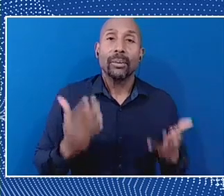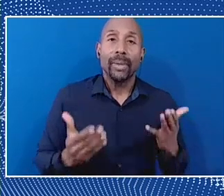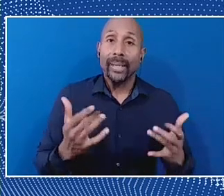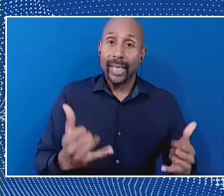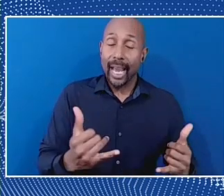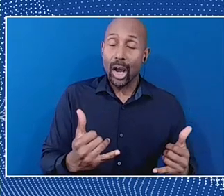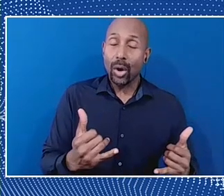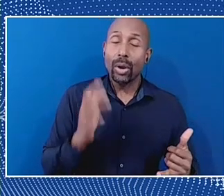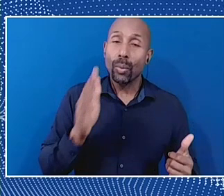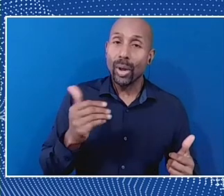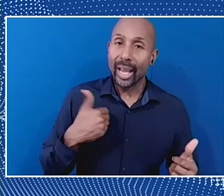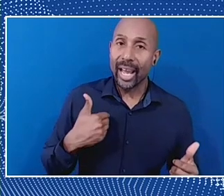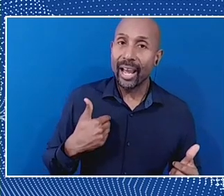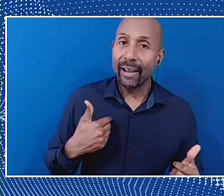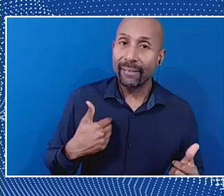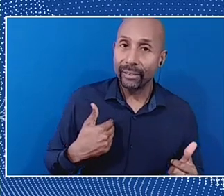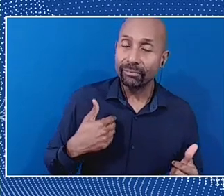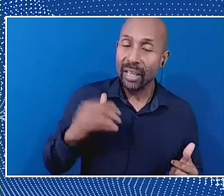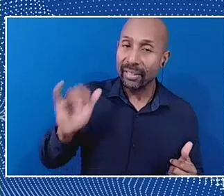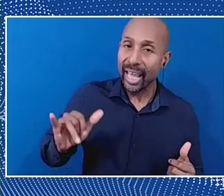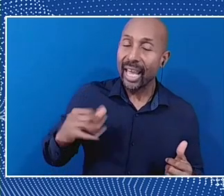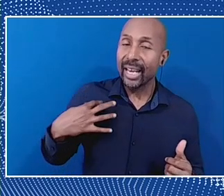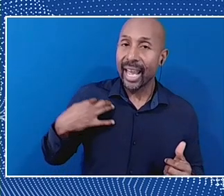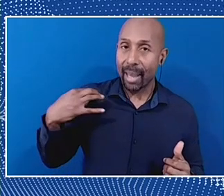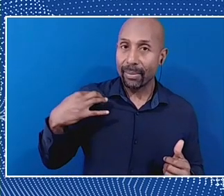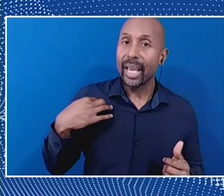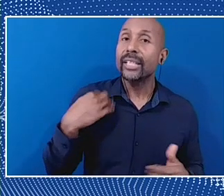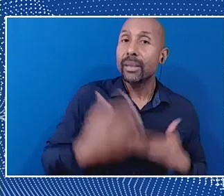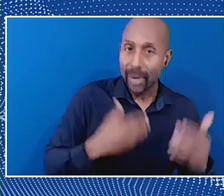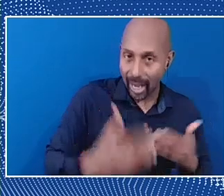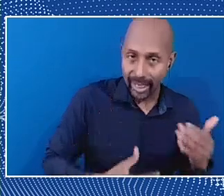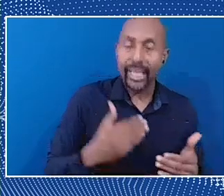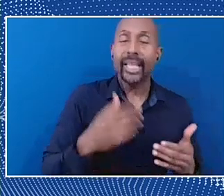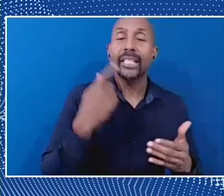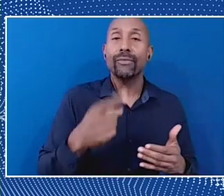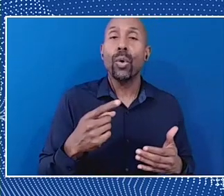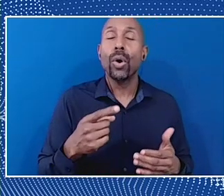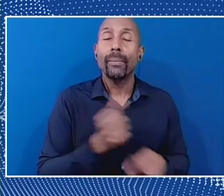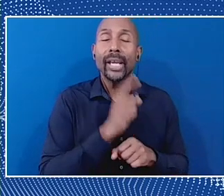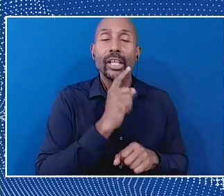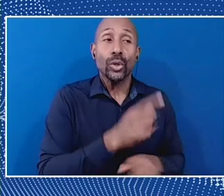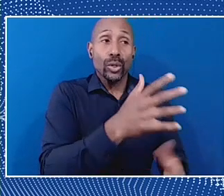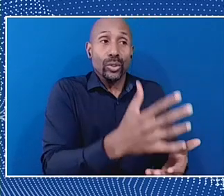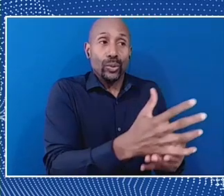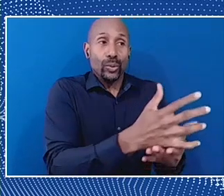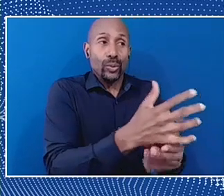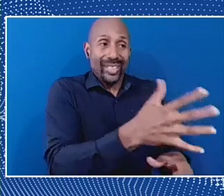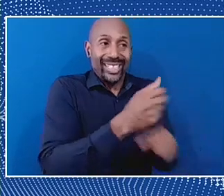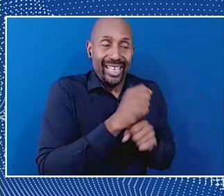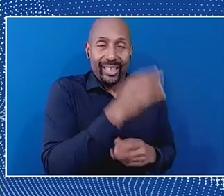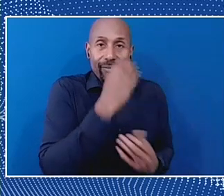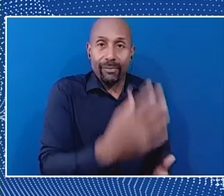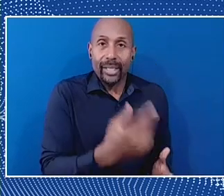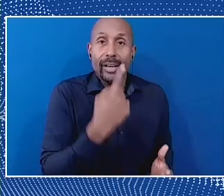capturing those borrowers, that we simply do not have the information to be able to provide this relief for hardship.